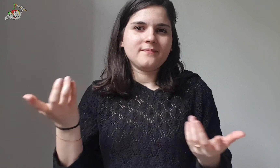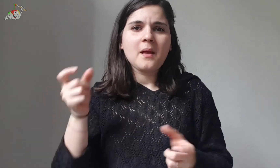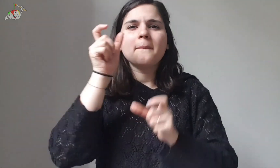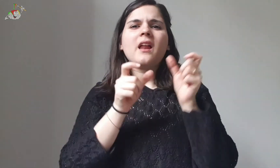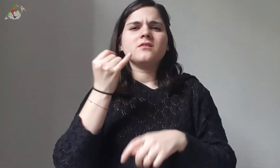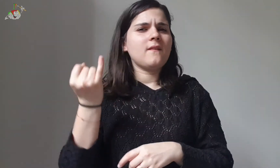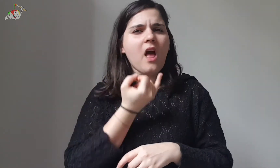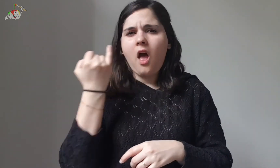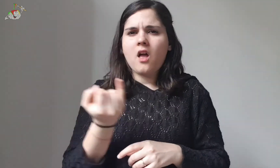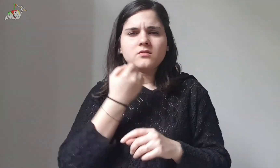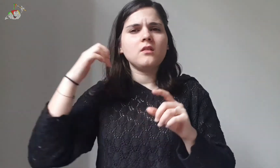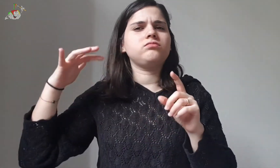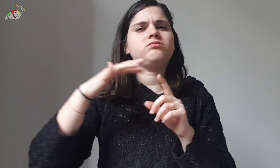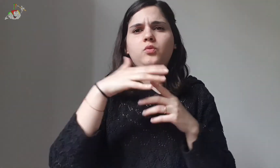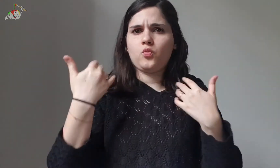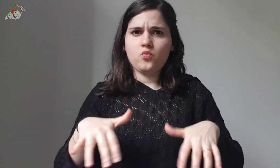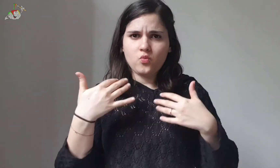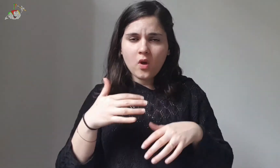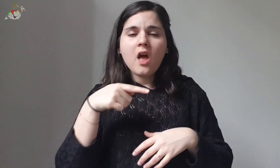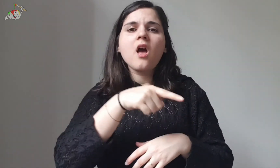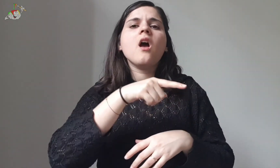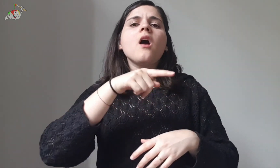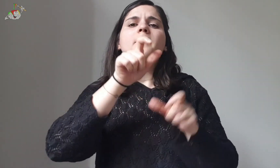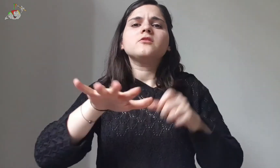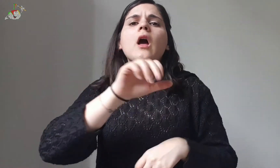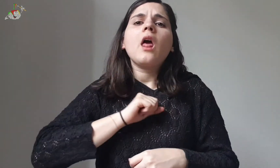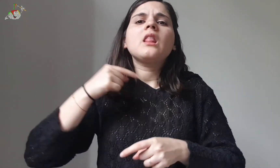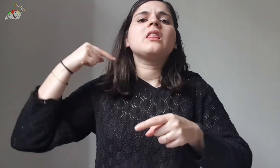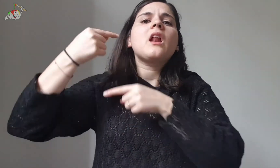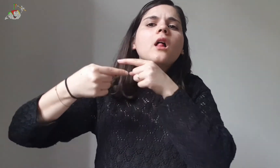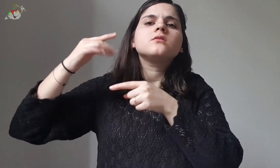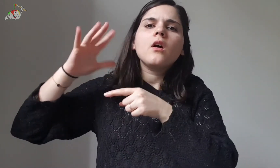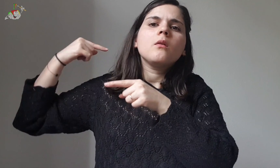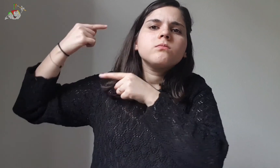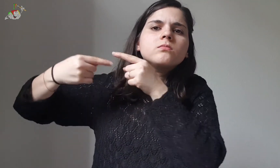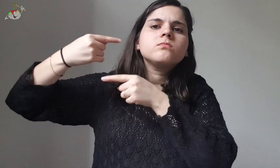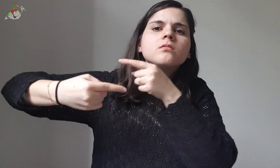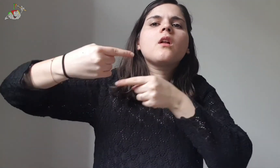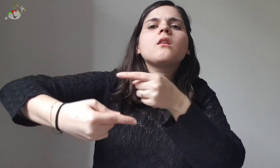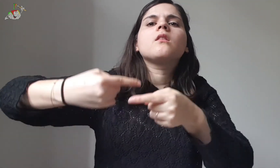People are easily influenced and passing on these